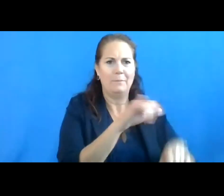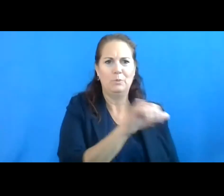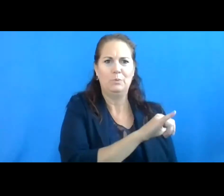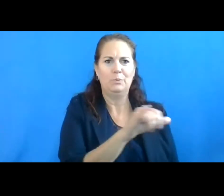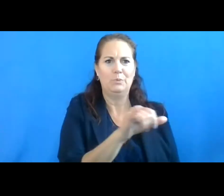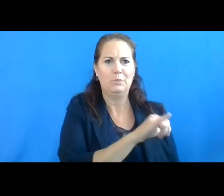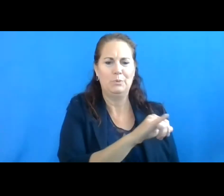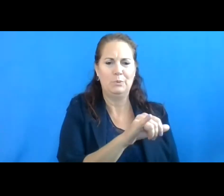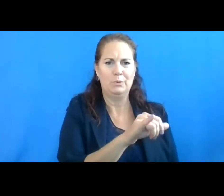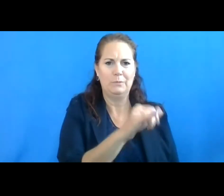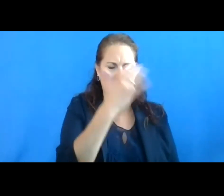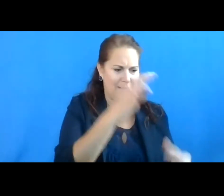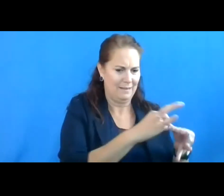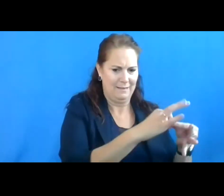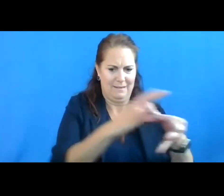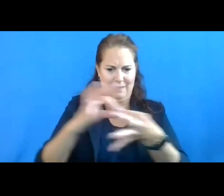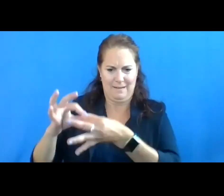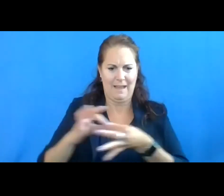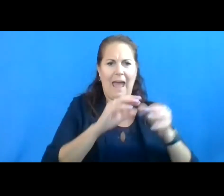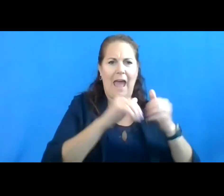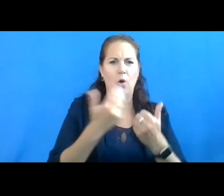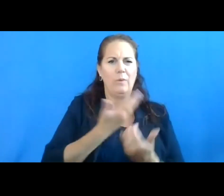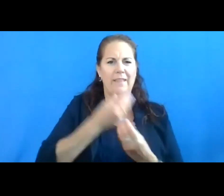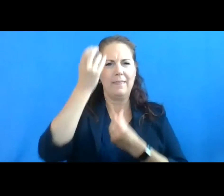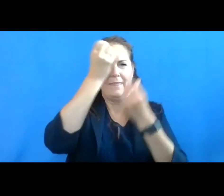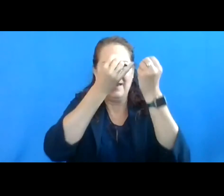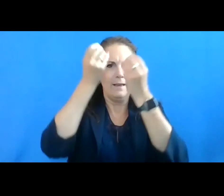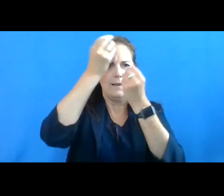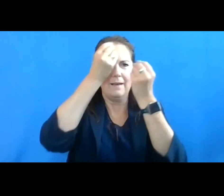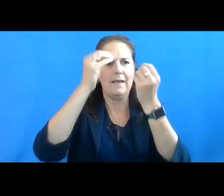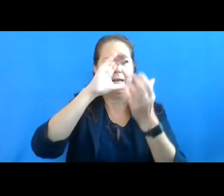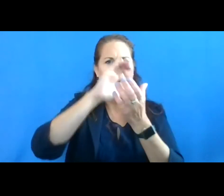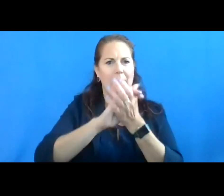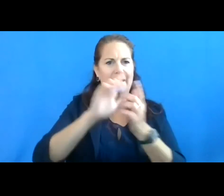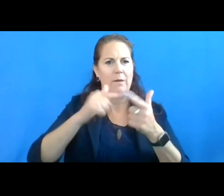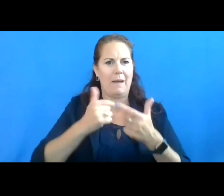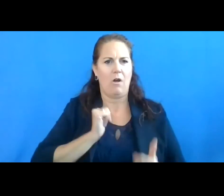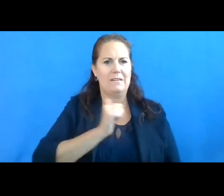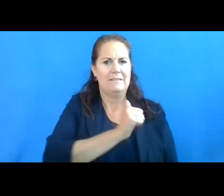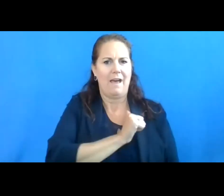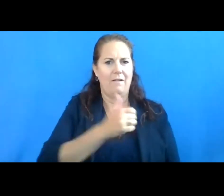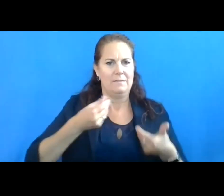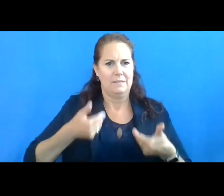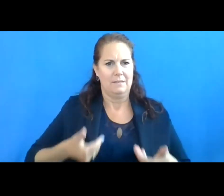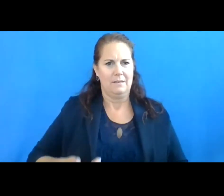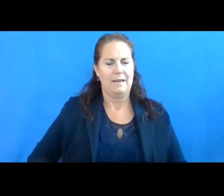That's connected to how we think and what we believe about ourselves and others.